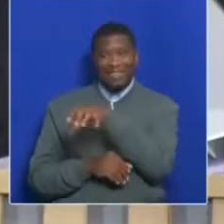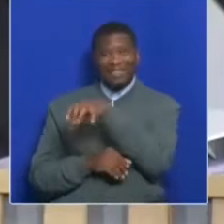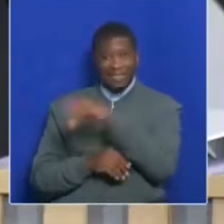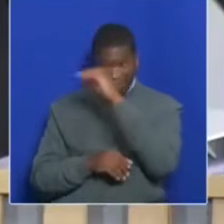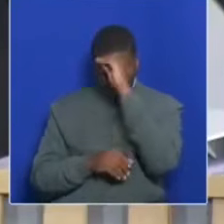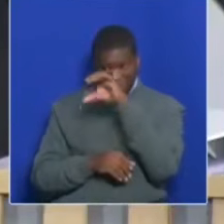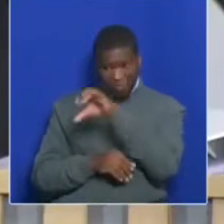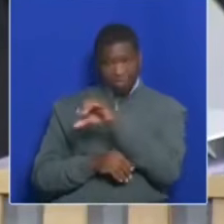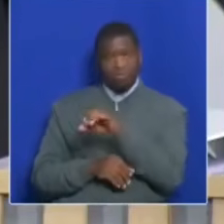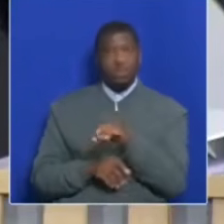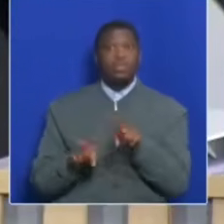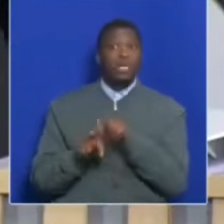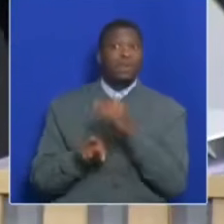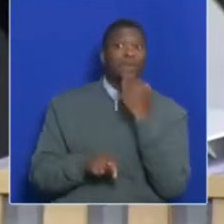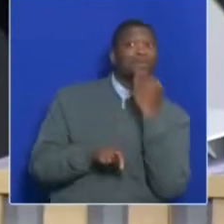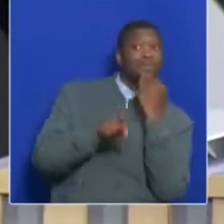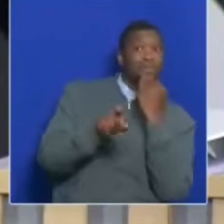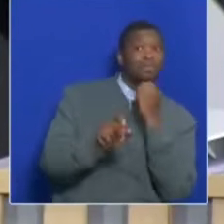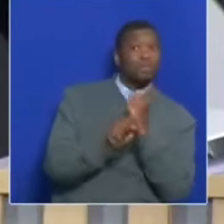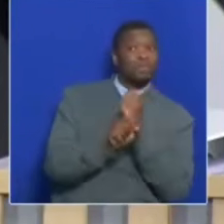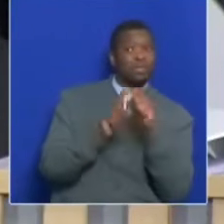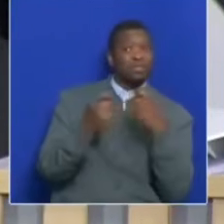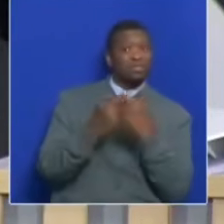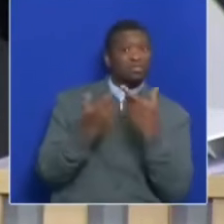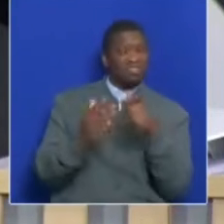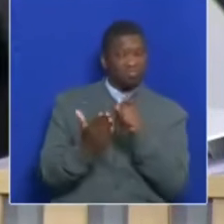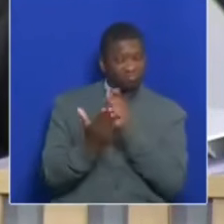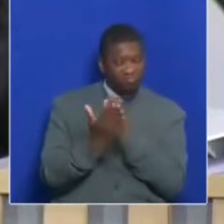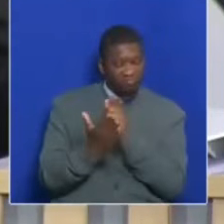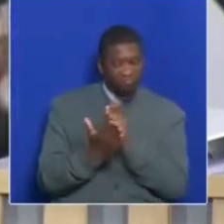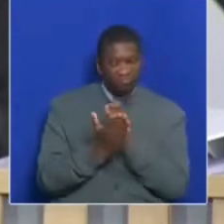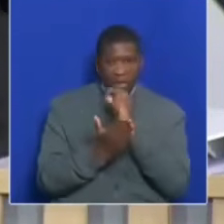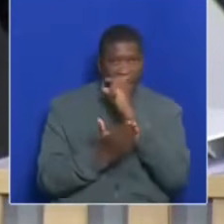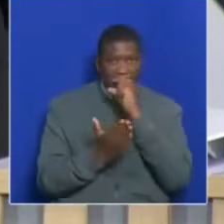they write the the name of the deceased on the docket and the docket is closed.